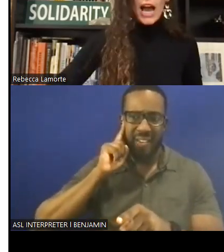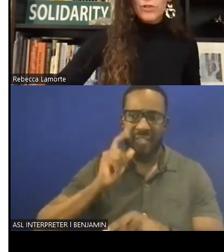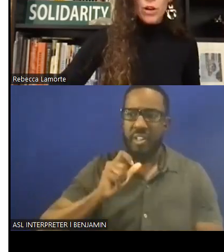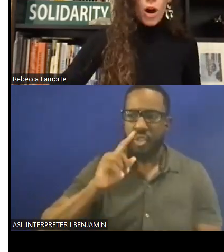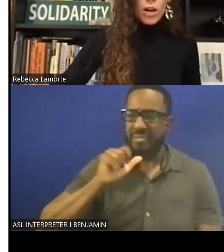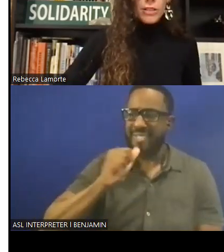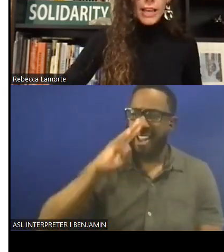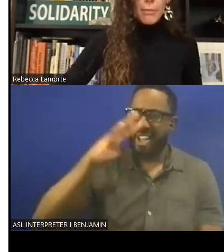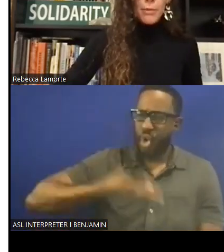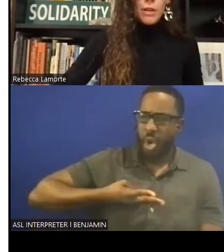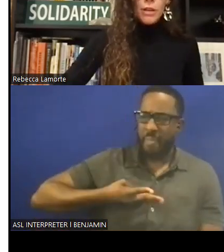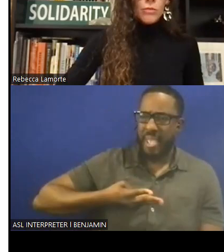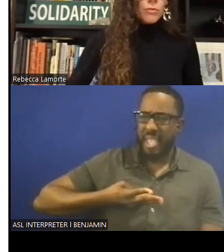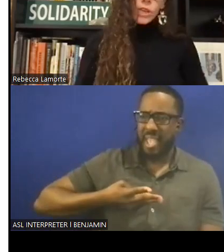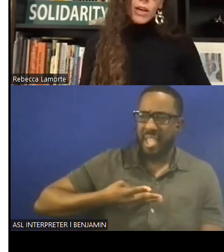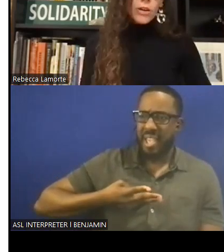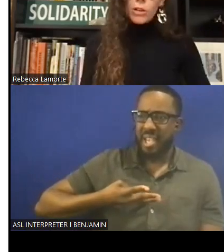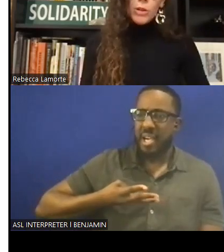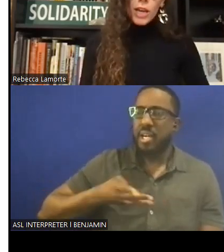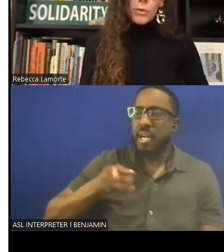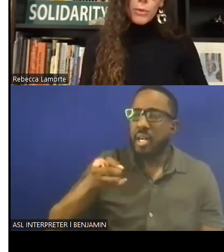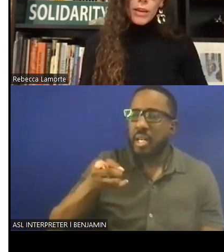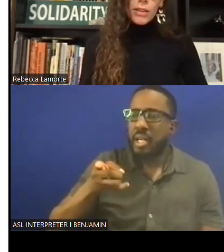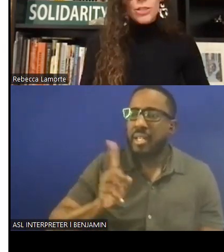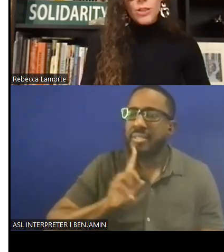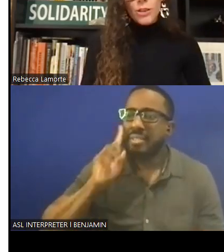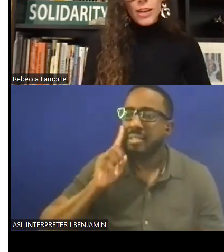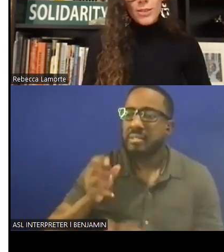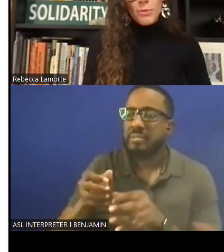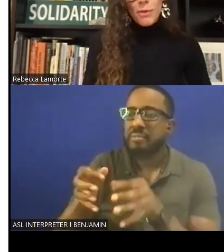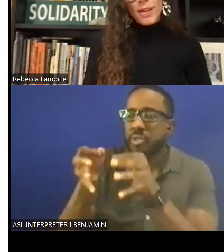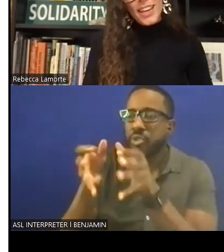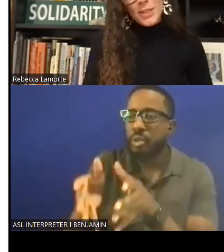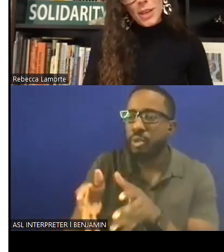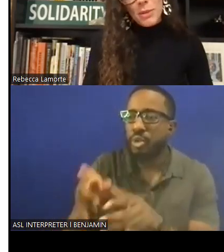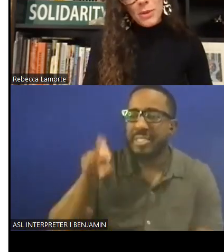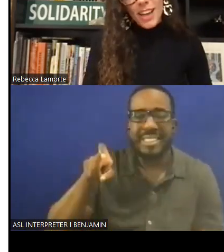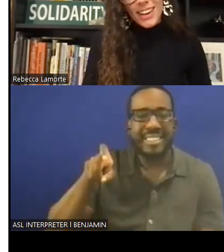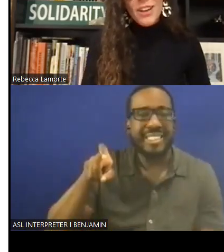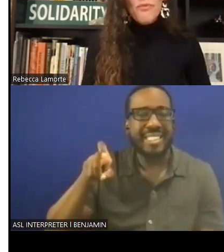"I have to go harder at them. "They couldn't communicate with me, "'cause I took their hands from them, "and that's how they communicate."